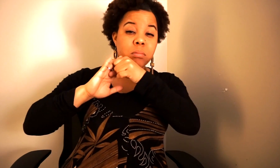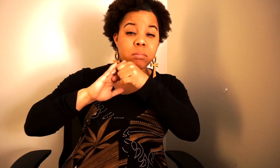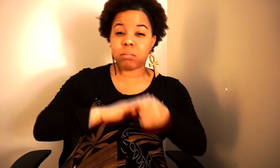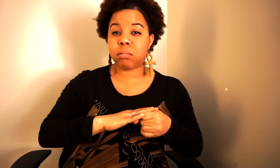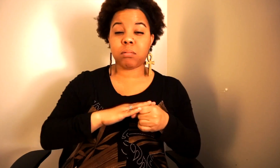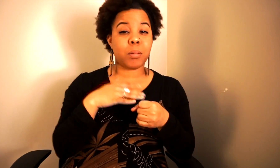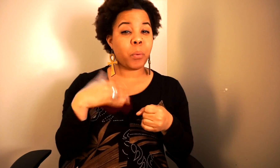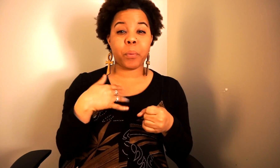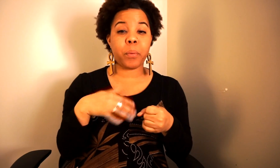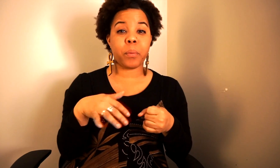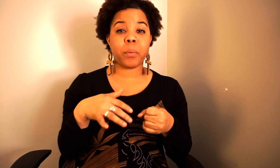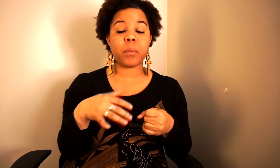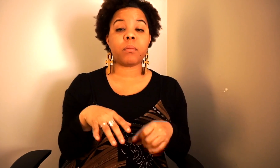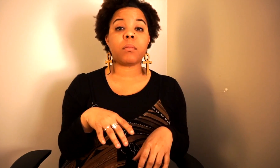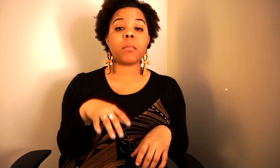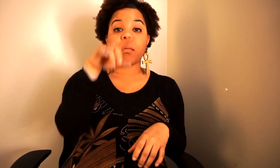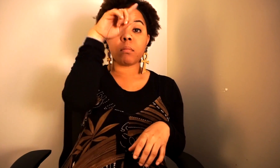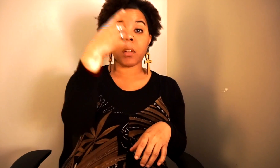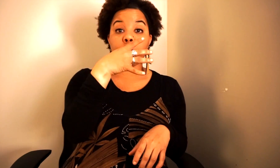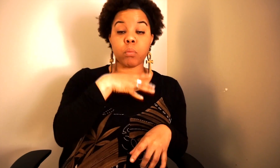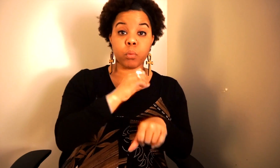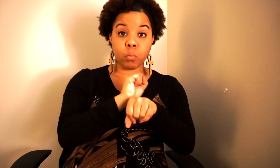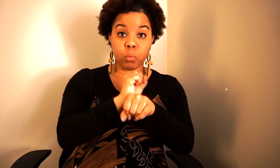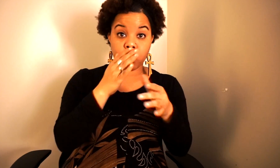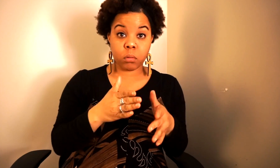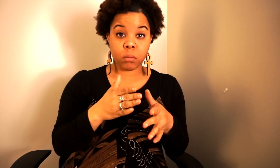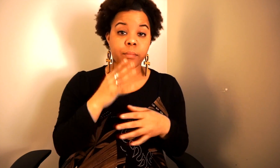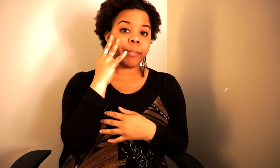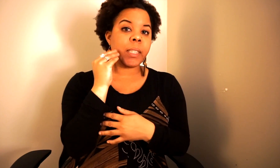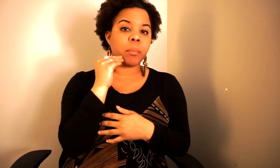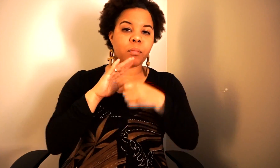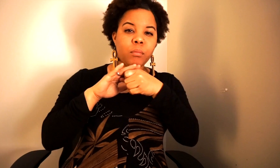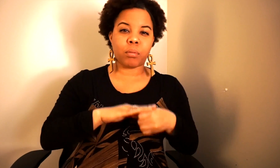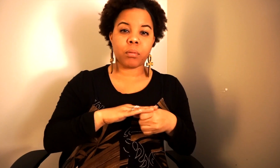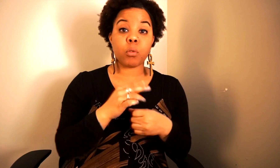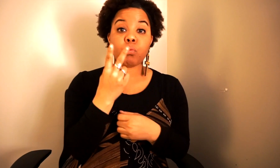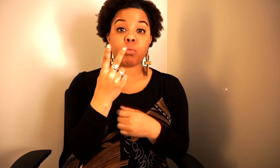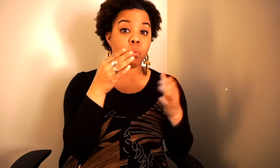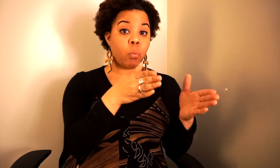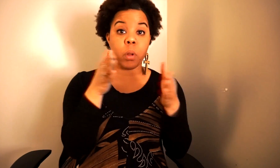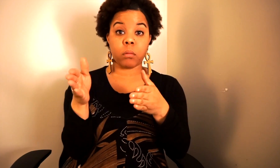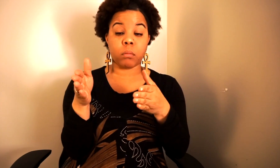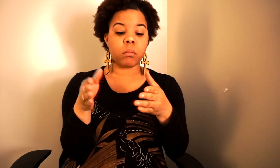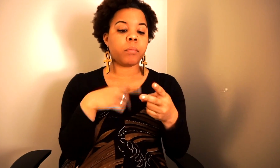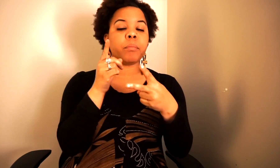There were some Black female employees being discriminated from two forms of oppression